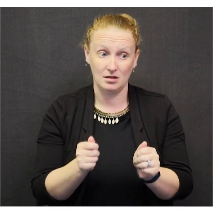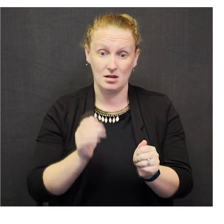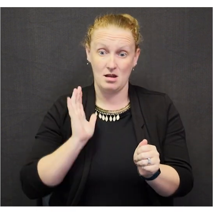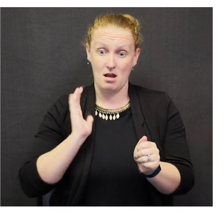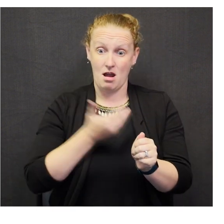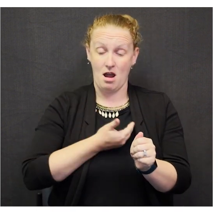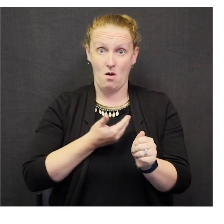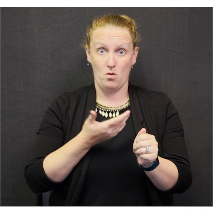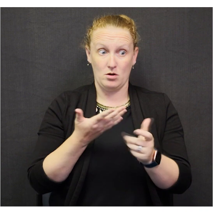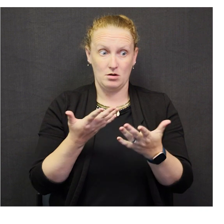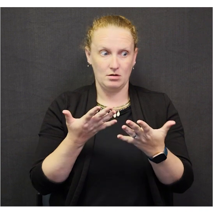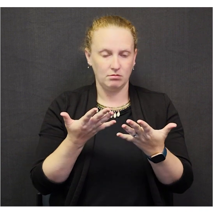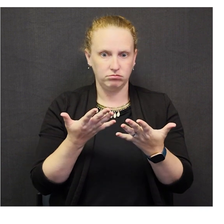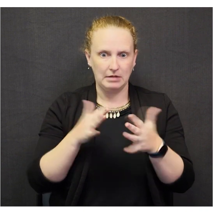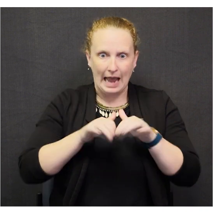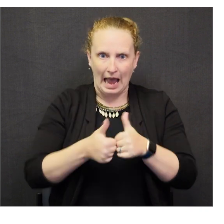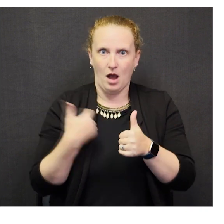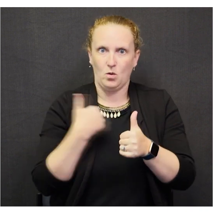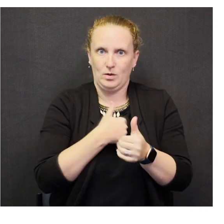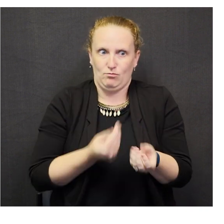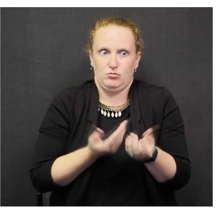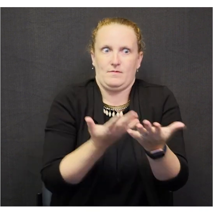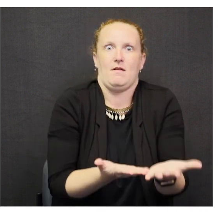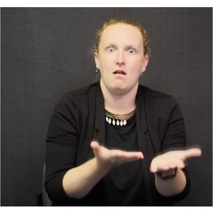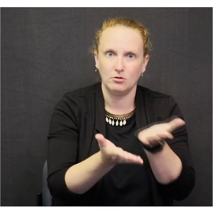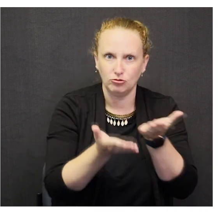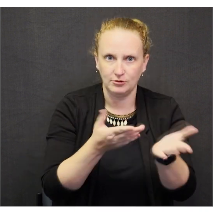locations of our interpreters.